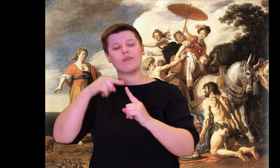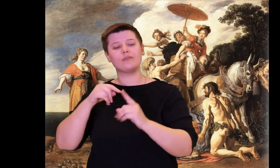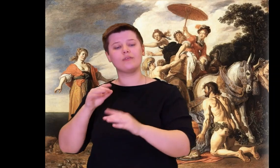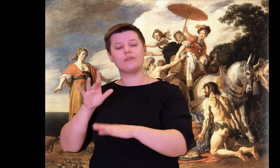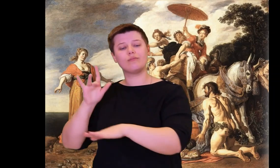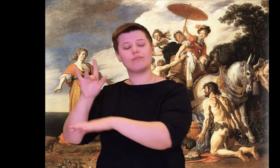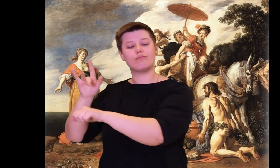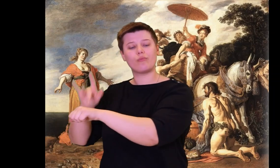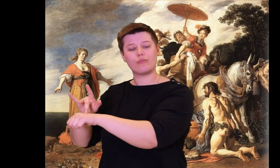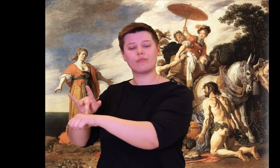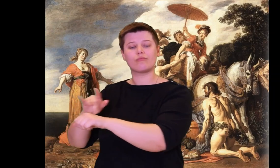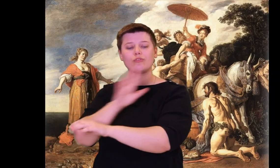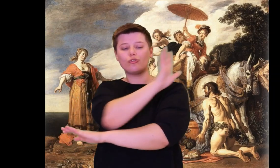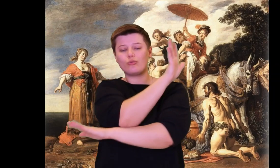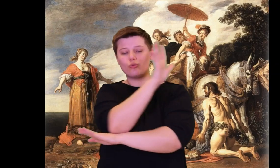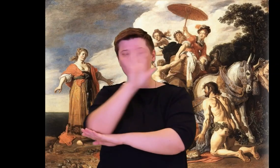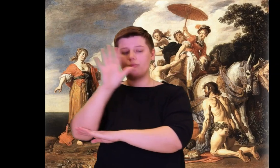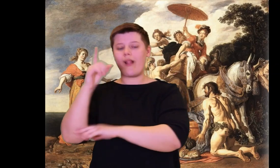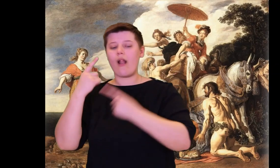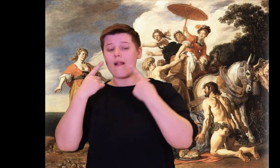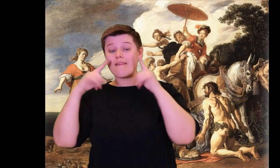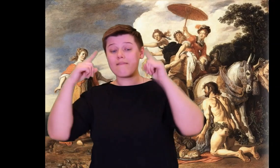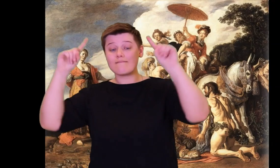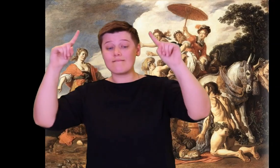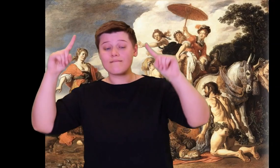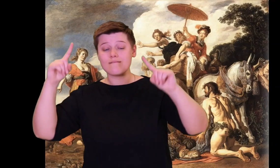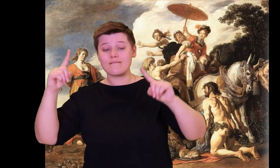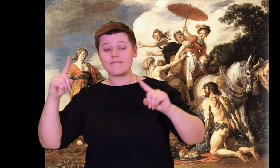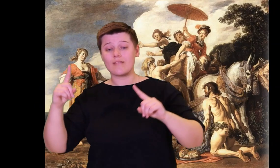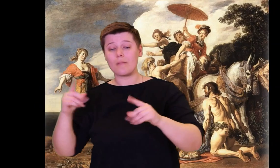She leans against a pillar, slaves behind her.